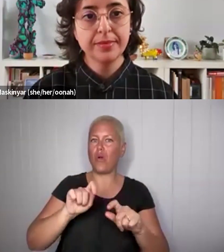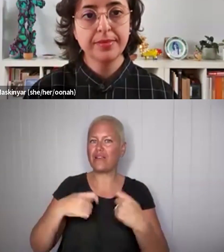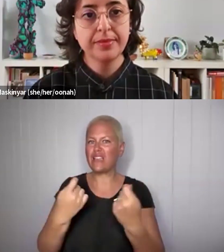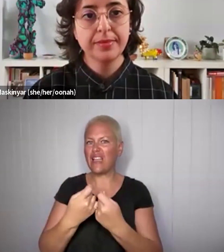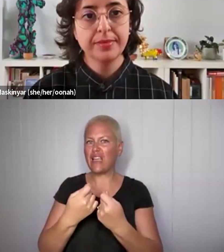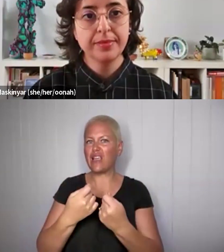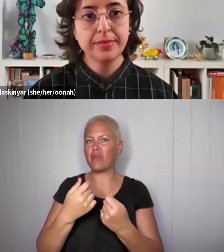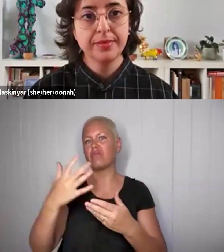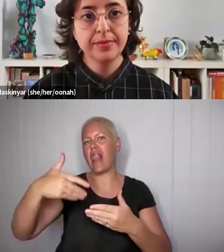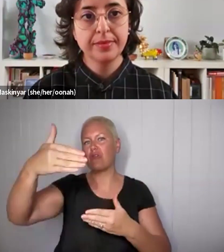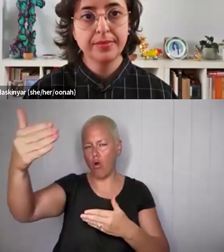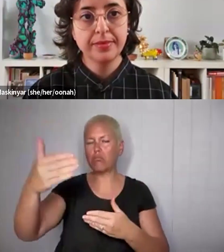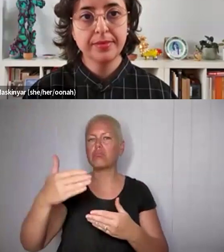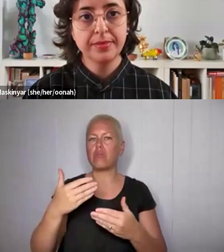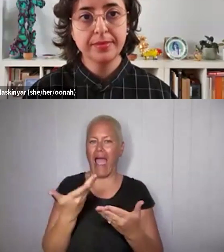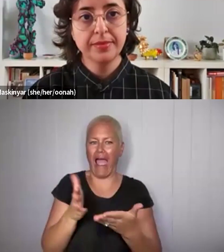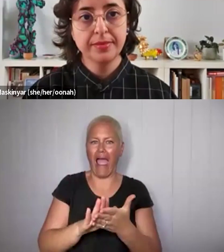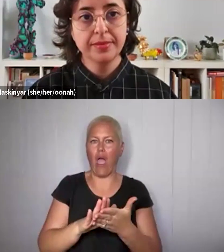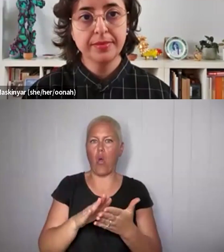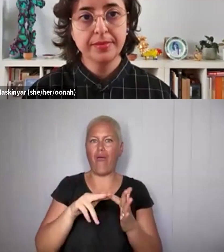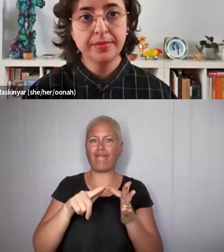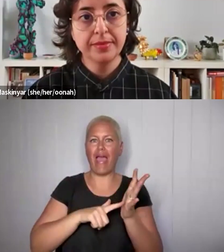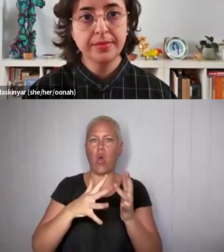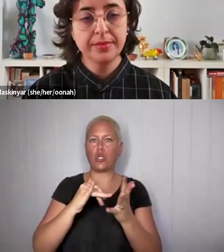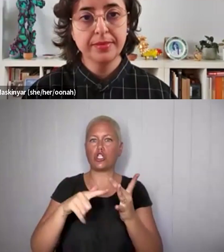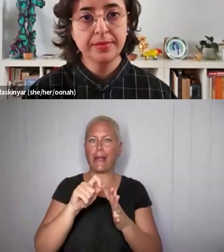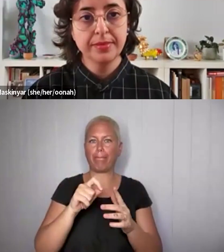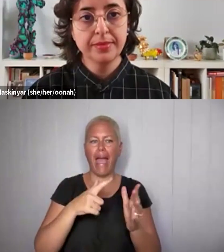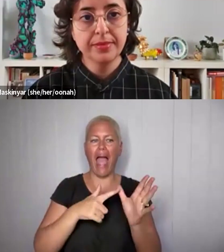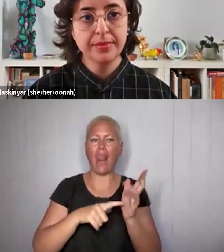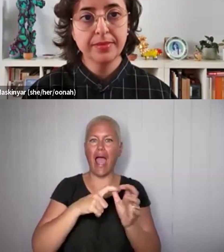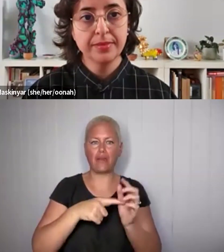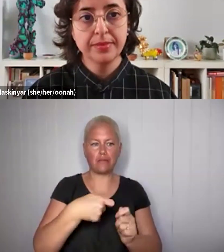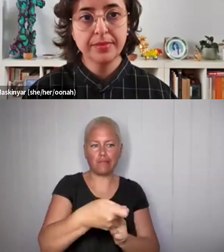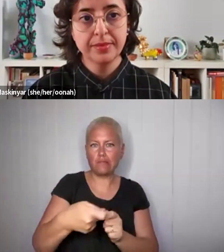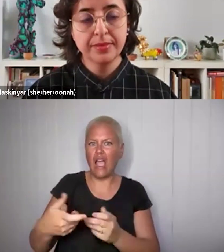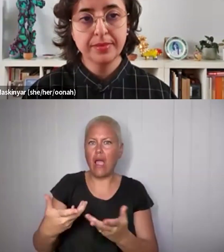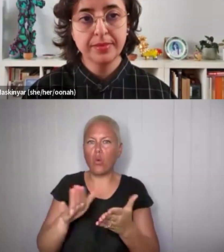to how you allocate those fellowships for a larger team. But you can do any make up